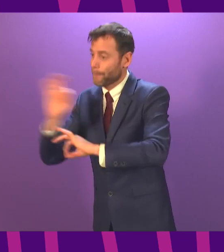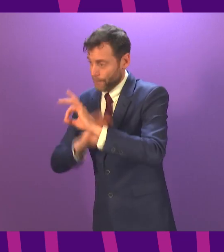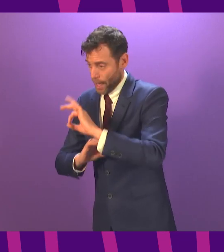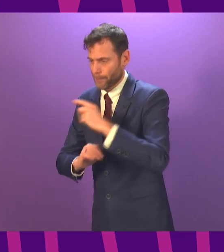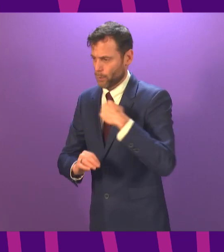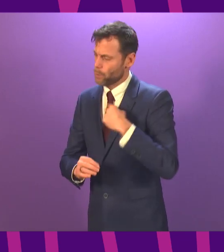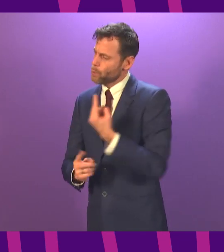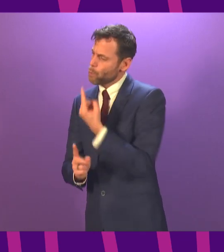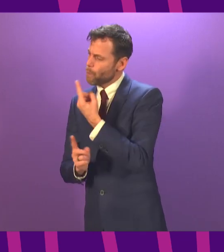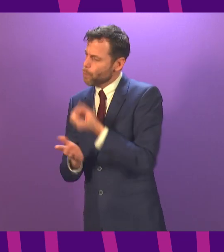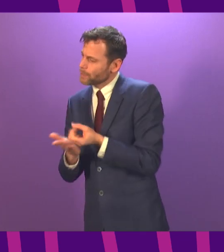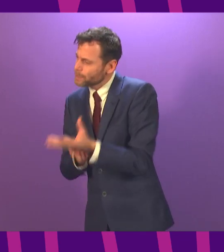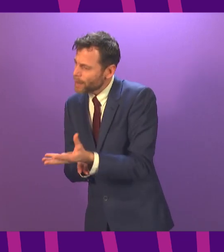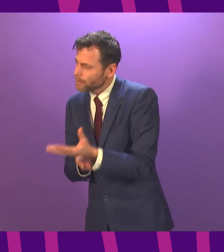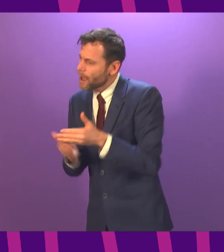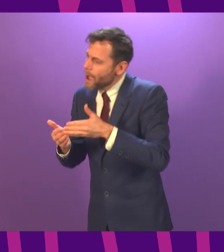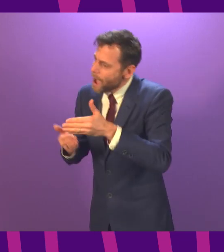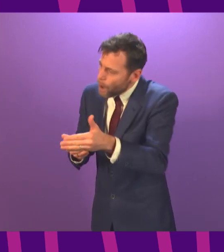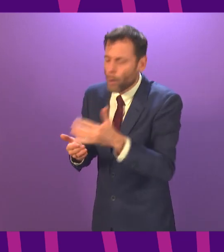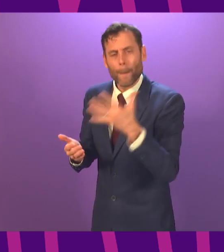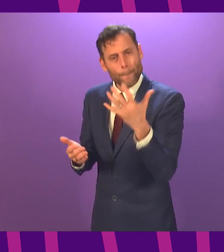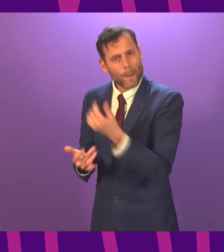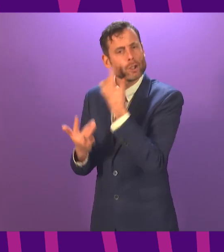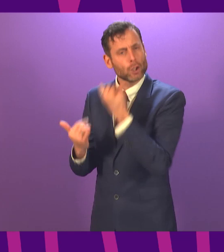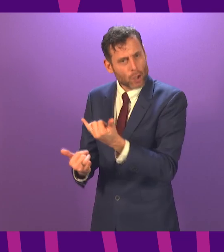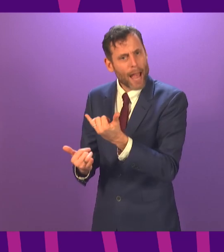it is meant to cover or how long it is meant to last. We therefore have to look ahead and